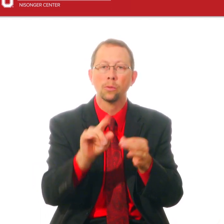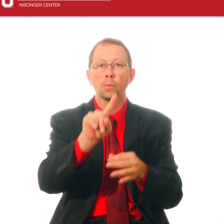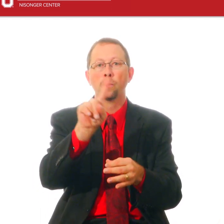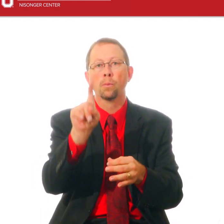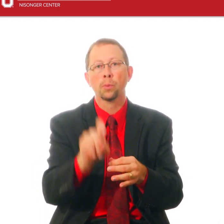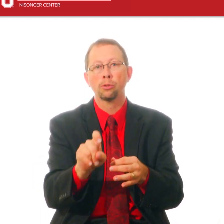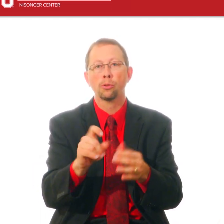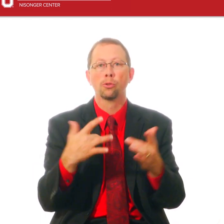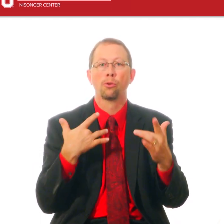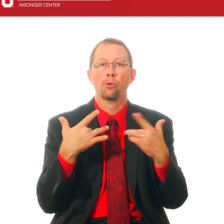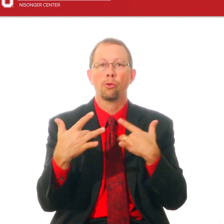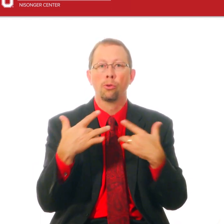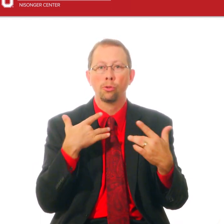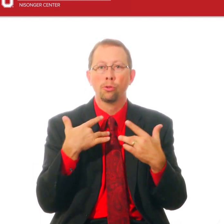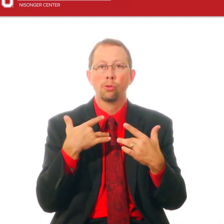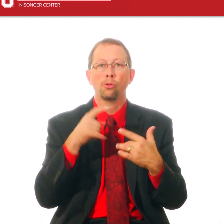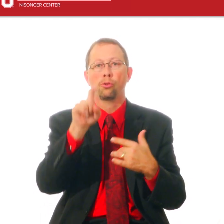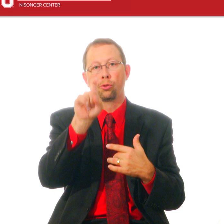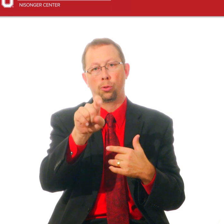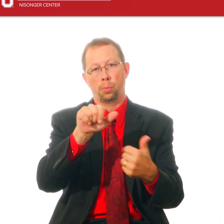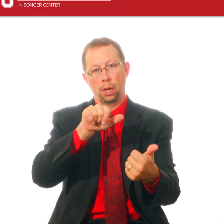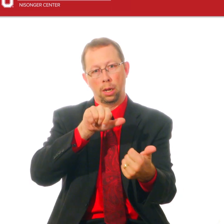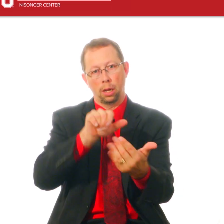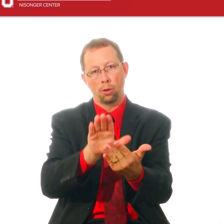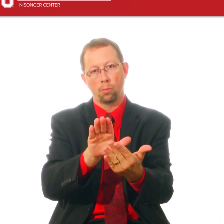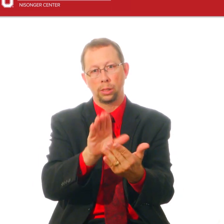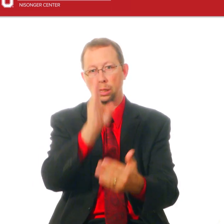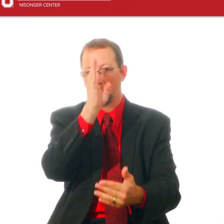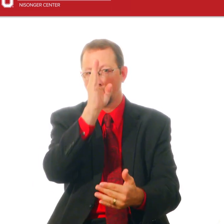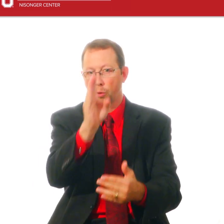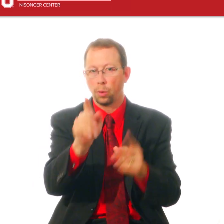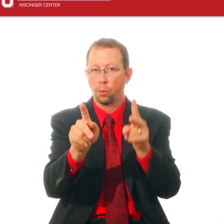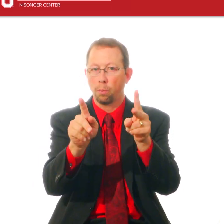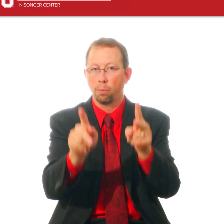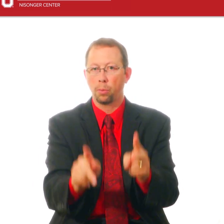all commentary, questions and concerns should be addressed